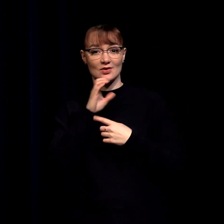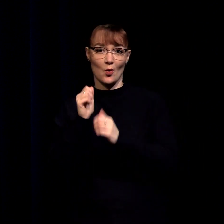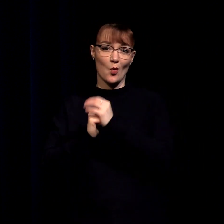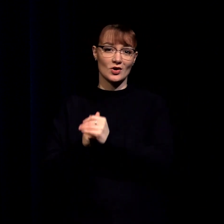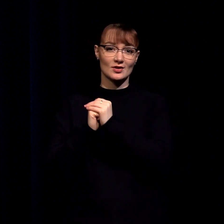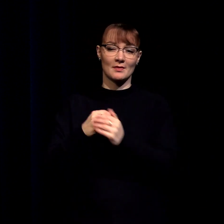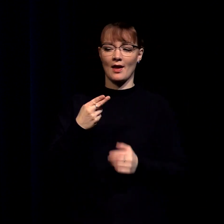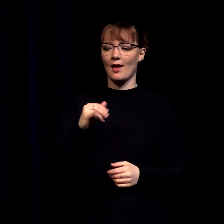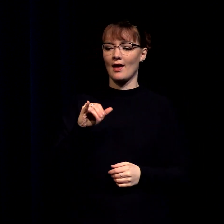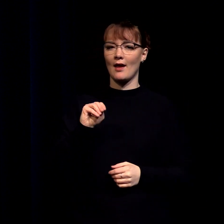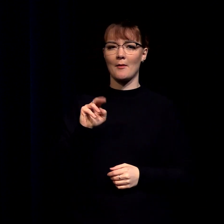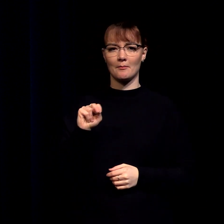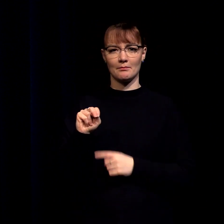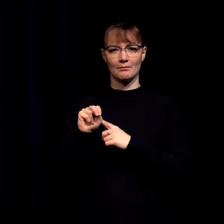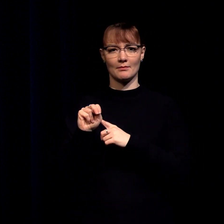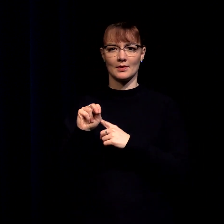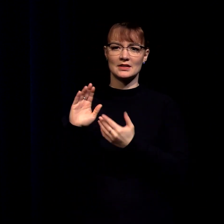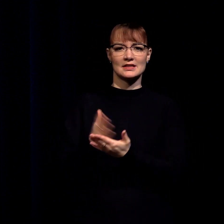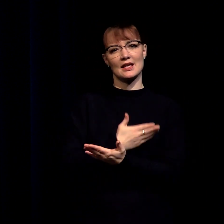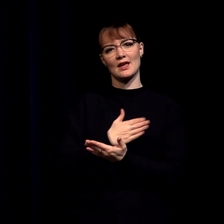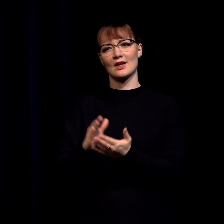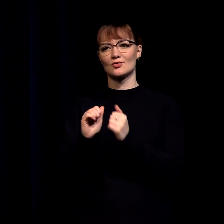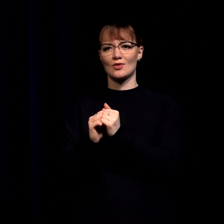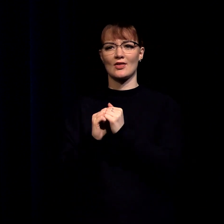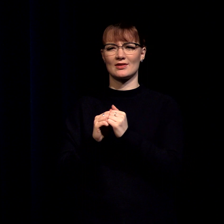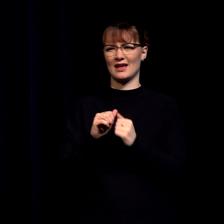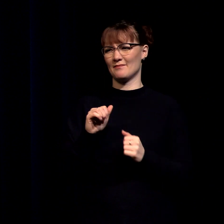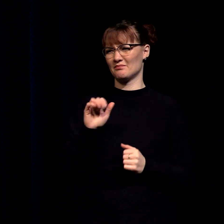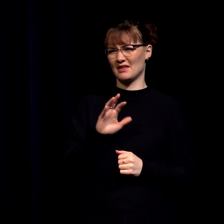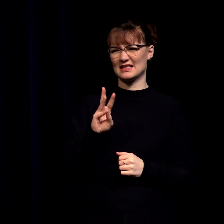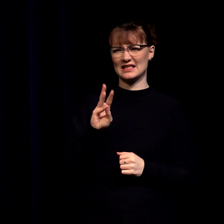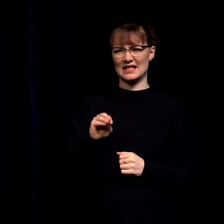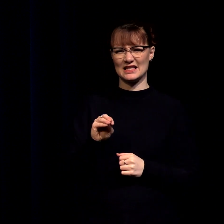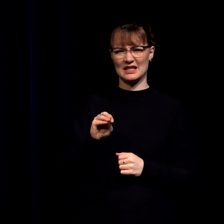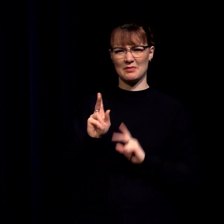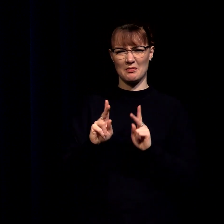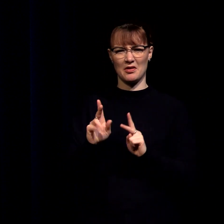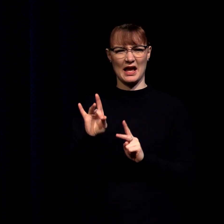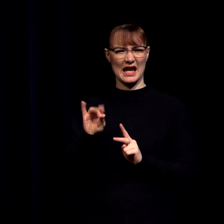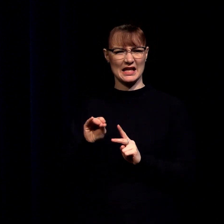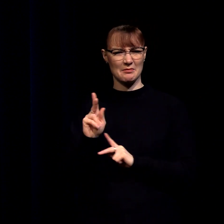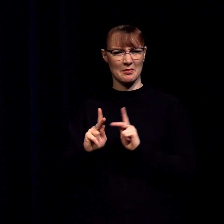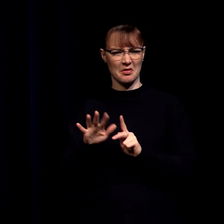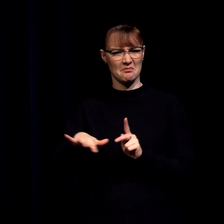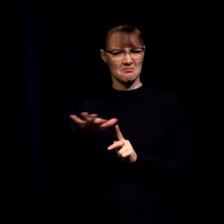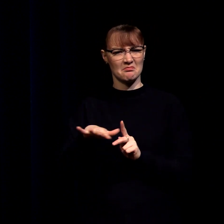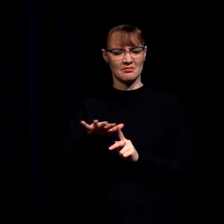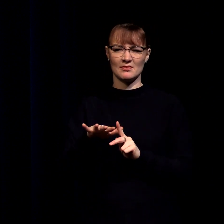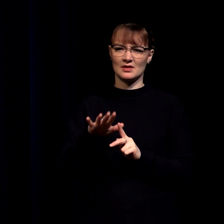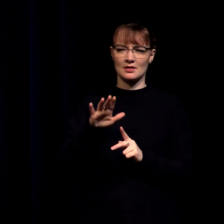sing along earlier one of the mornings there's probably 60 to 80 people in there. It was just so powerful to see our senior